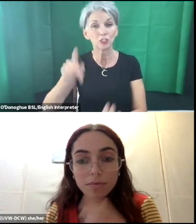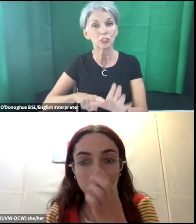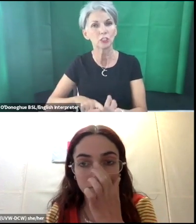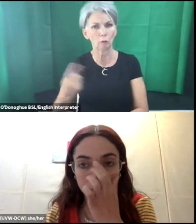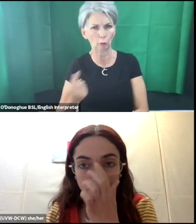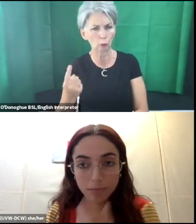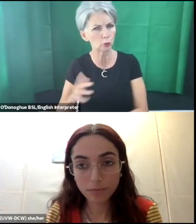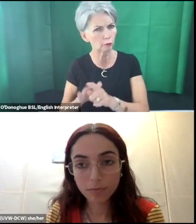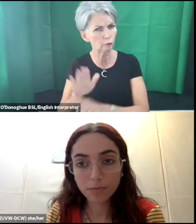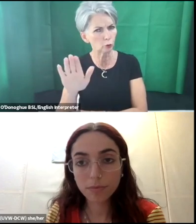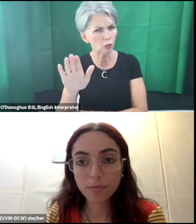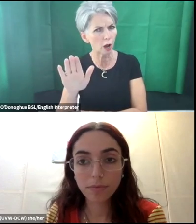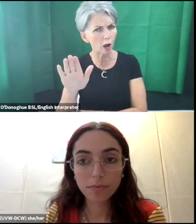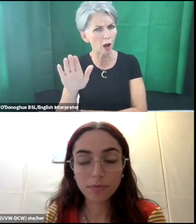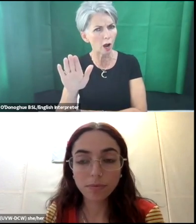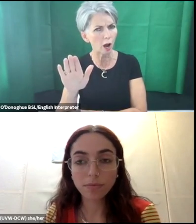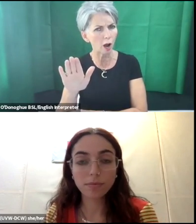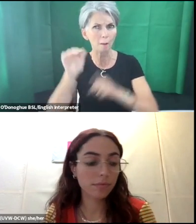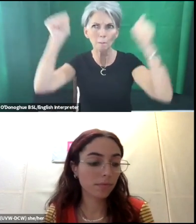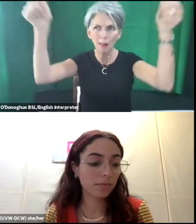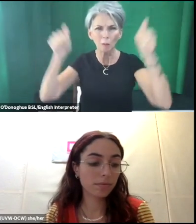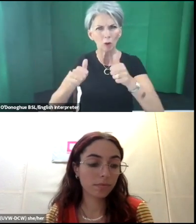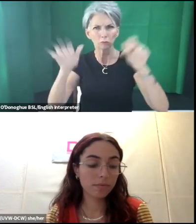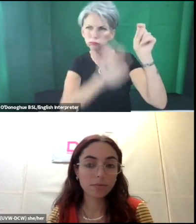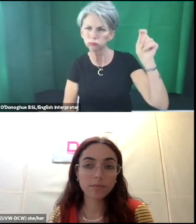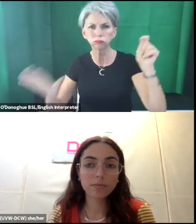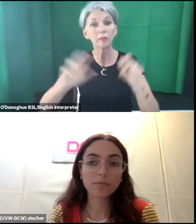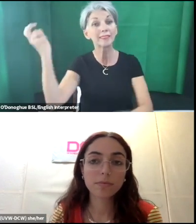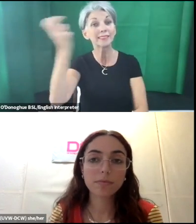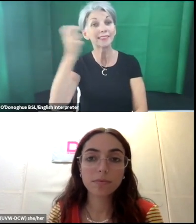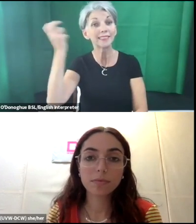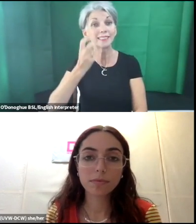is our citywide billboard campaign, where we platform the work of young artists